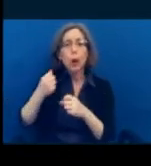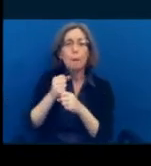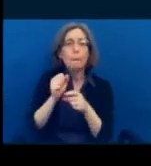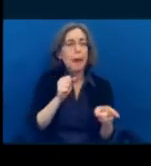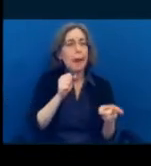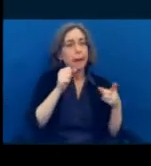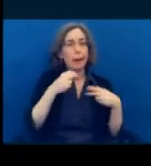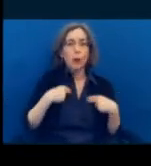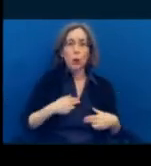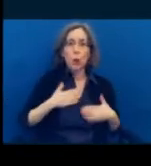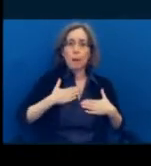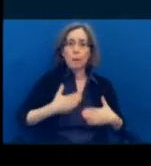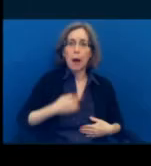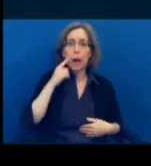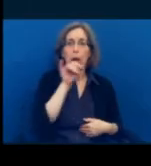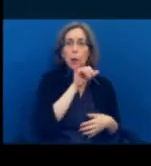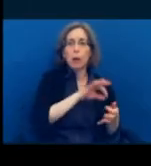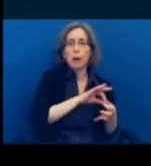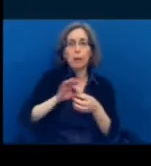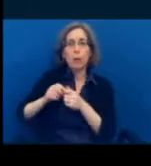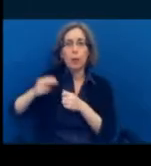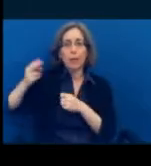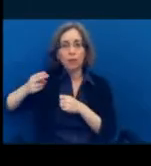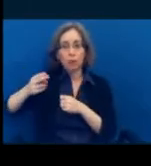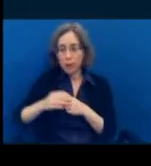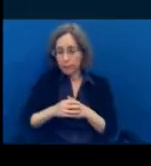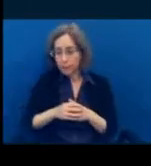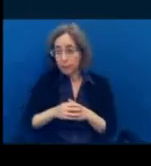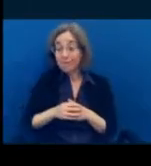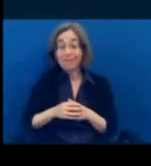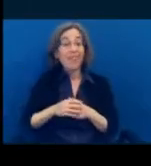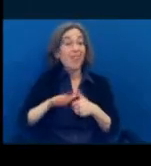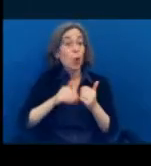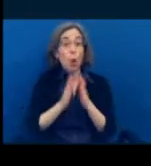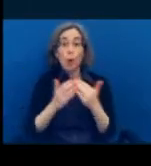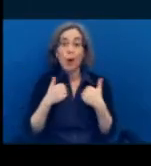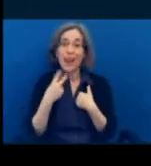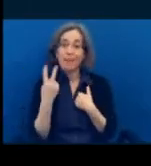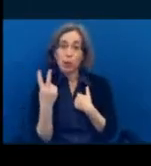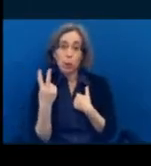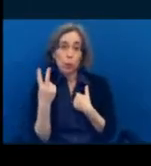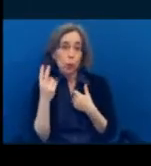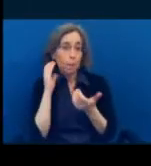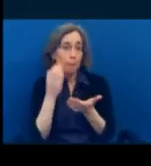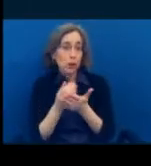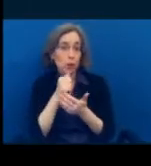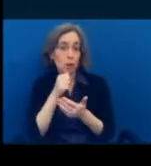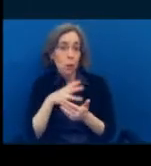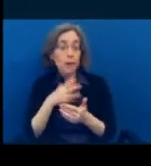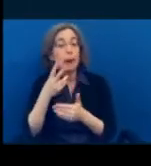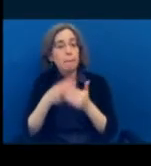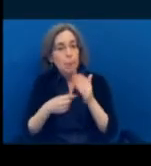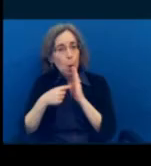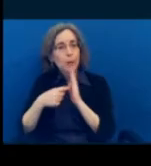SIGNIFICANT. THERE ARE ONLY 2 TORSOS OF WOMEN IN THE ENTIRE BOOK, THOSE SHOWING THE ORGANS AND THIS 1